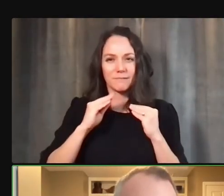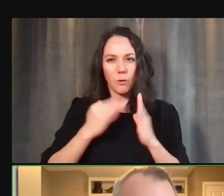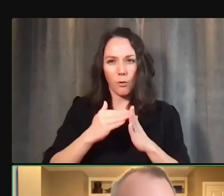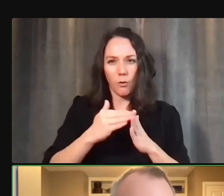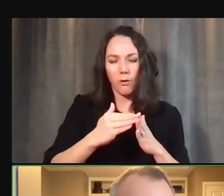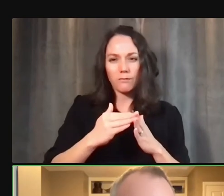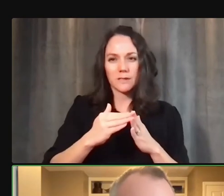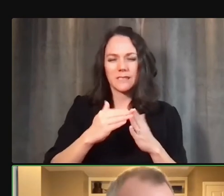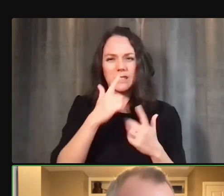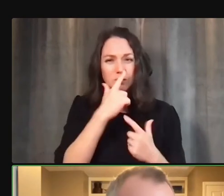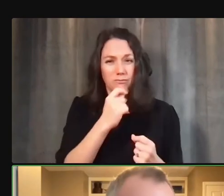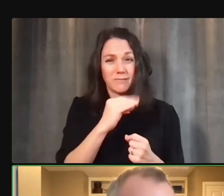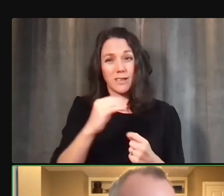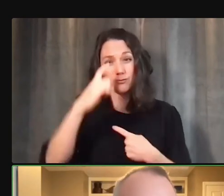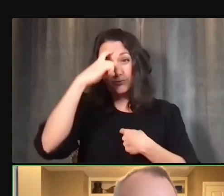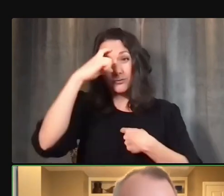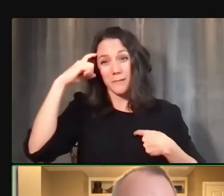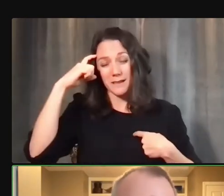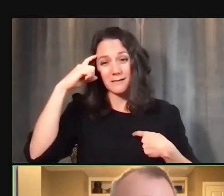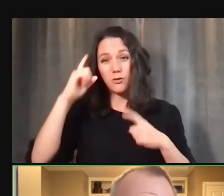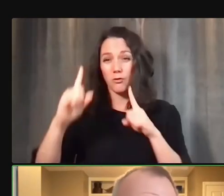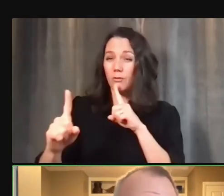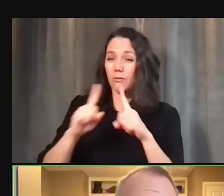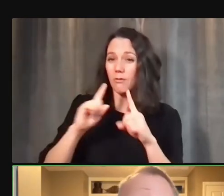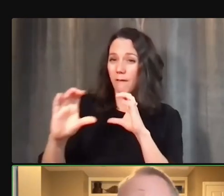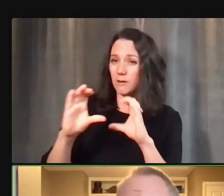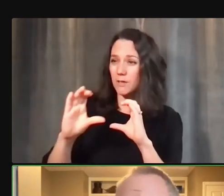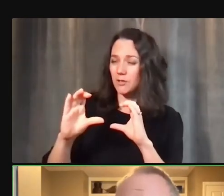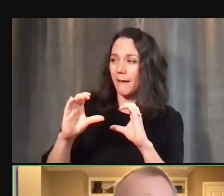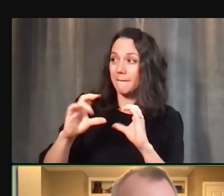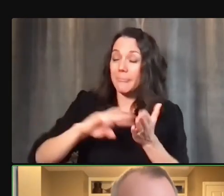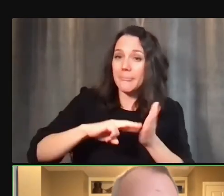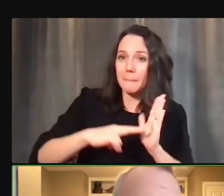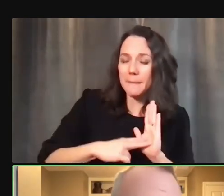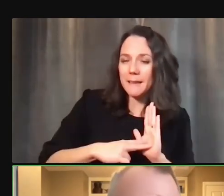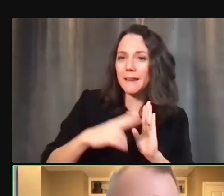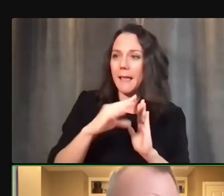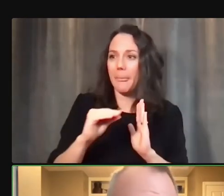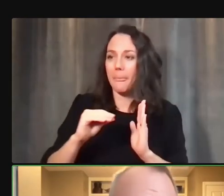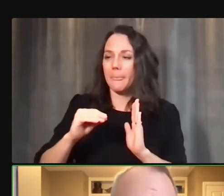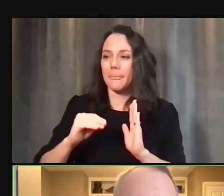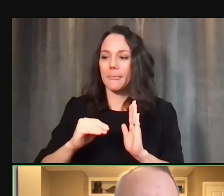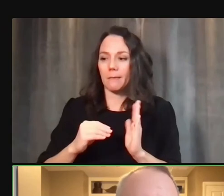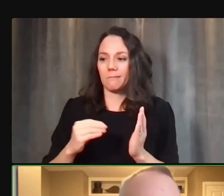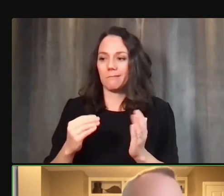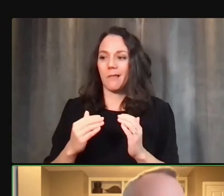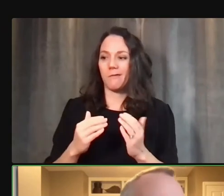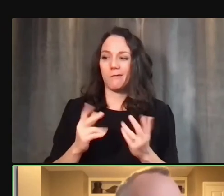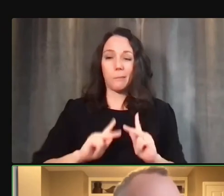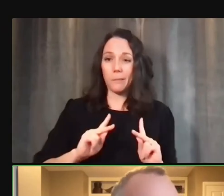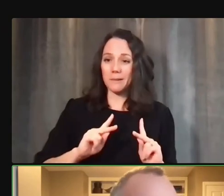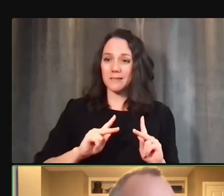conversations about the meaning and purpose of Indigenous decolonization.